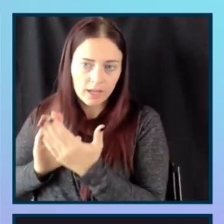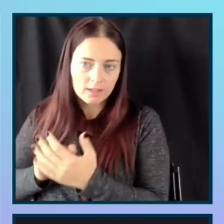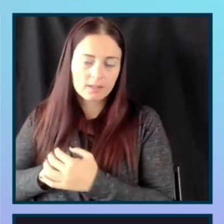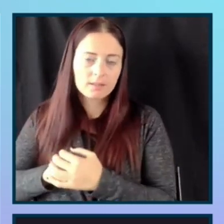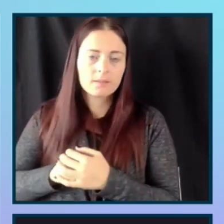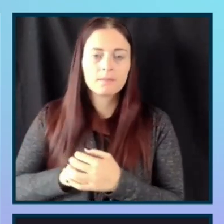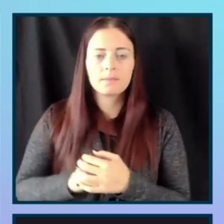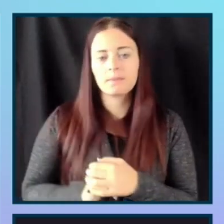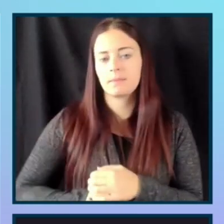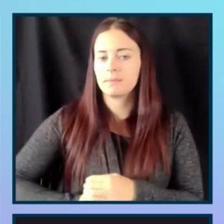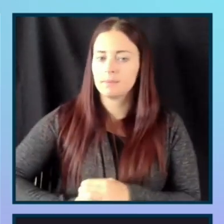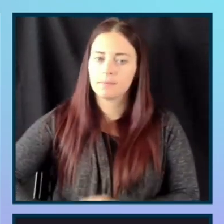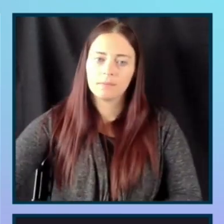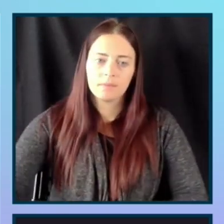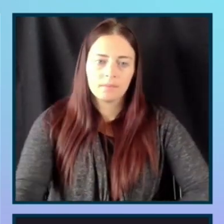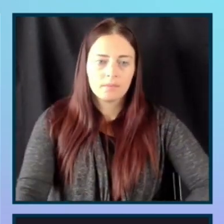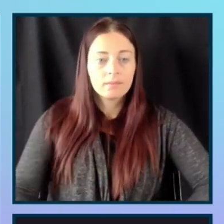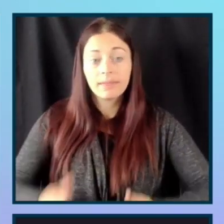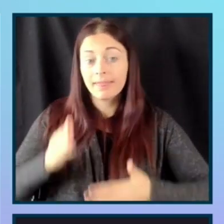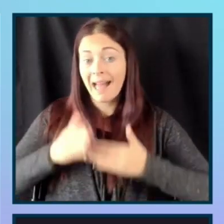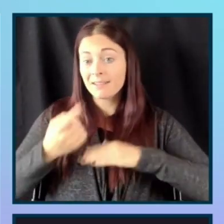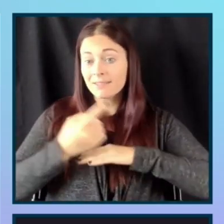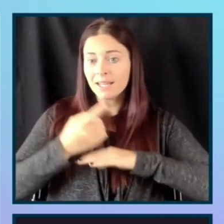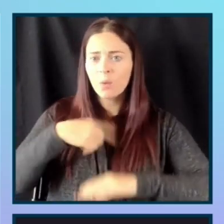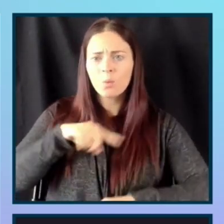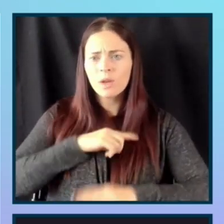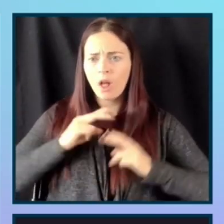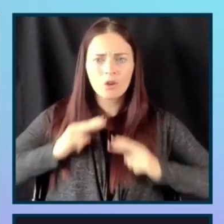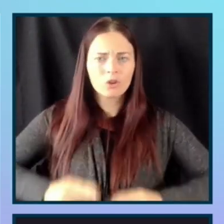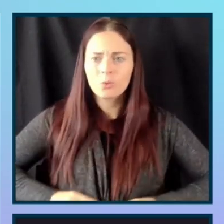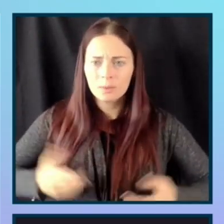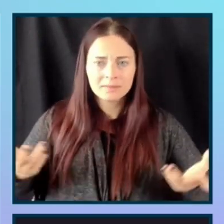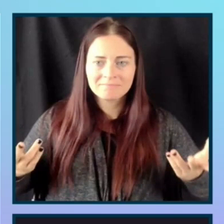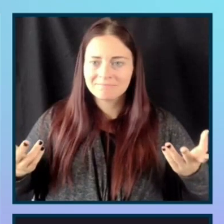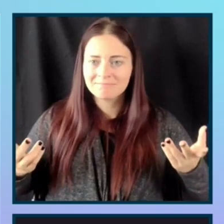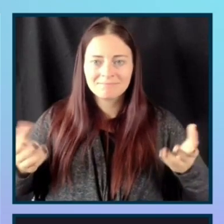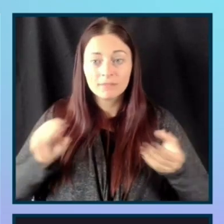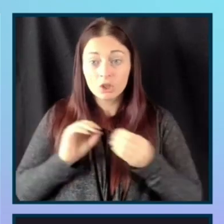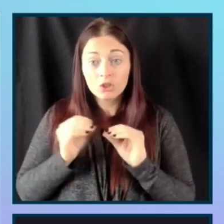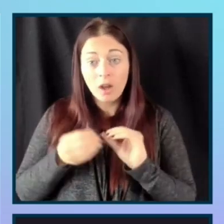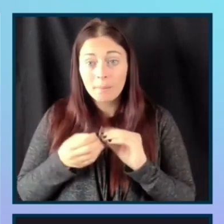We are at the end of the day, human beings. Numbers are impressive, numbers are important.